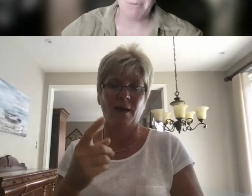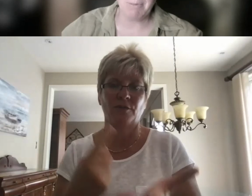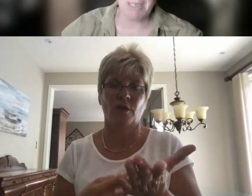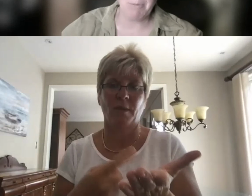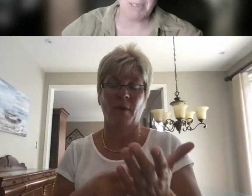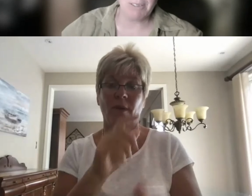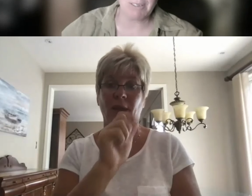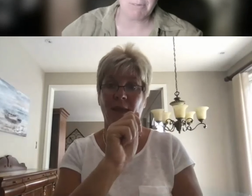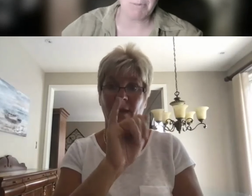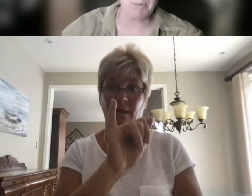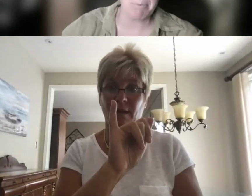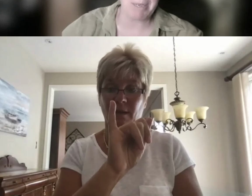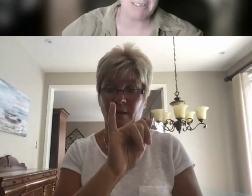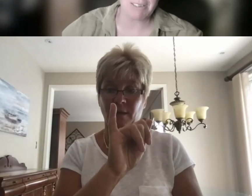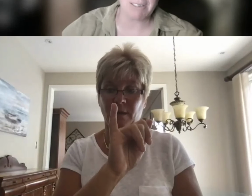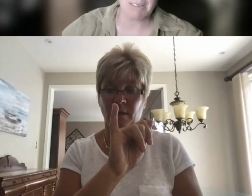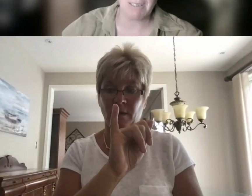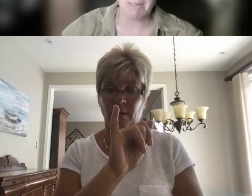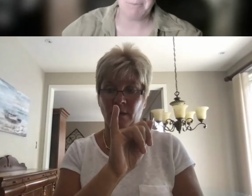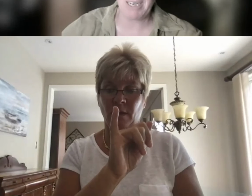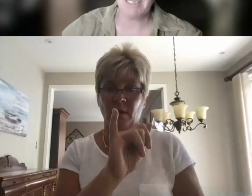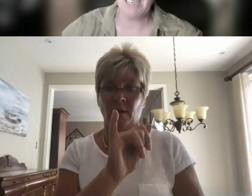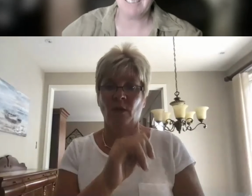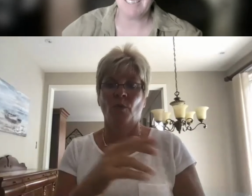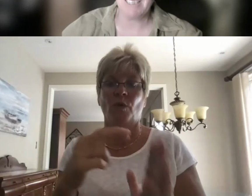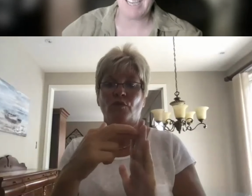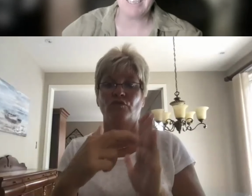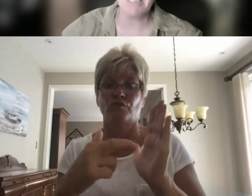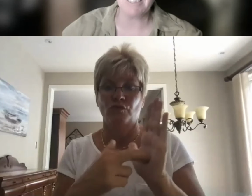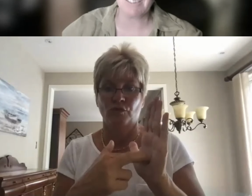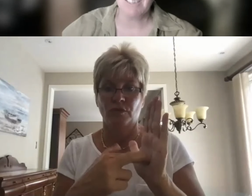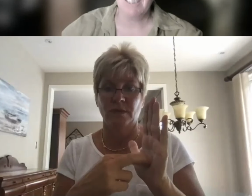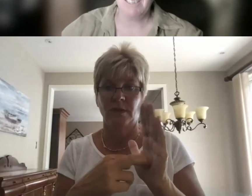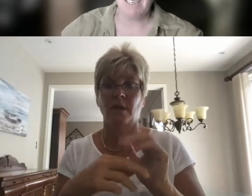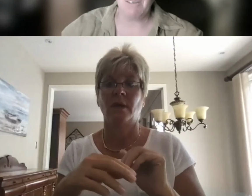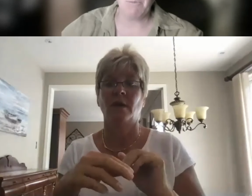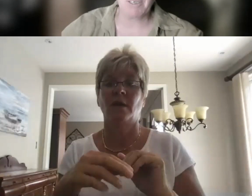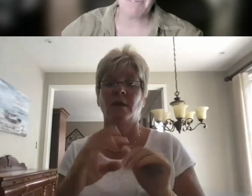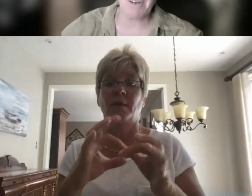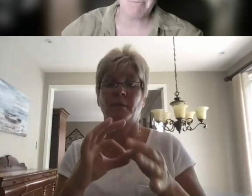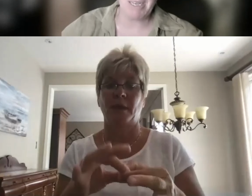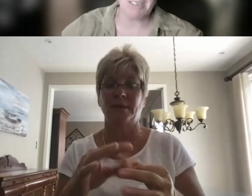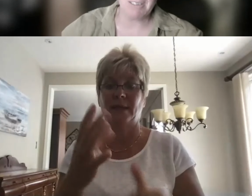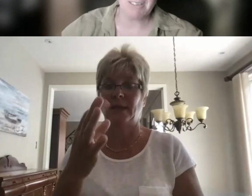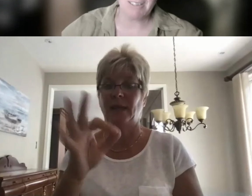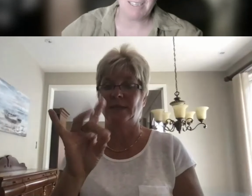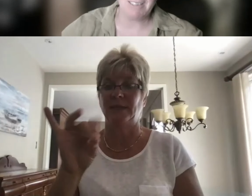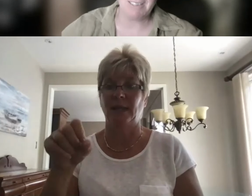when it was rules-based back in the 80s, worked far better than